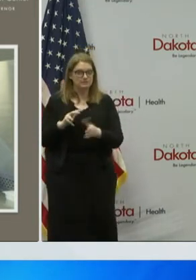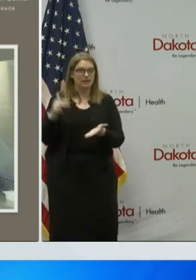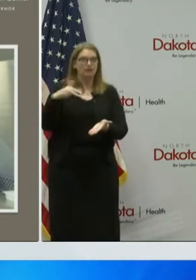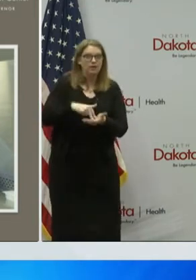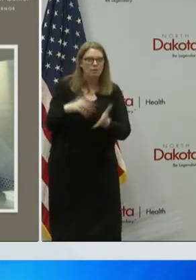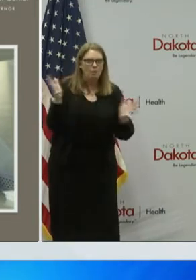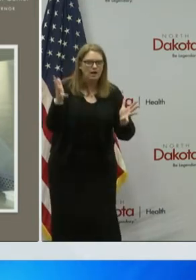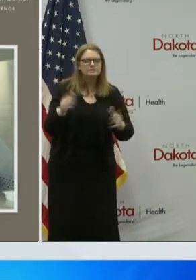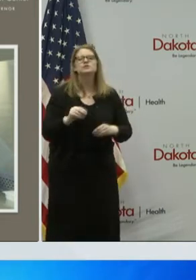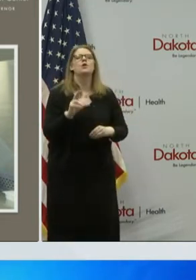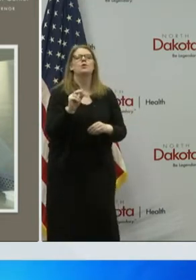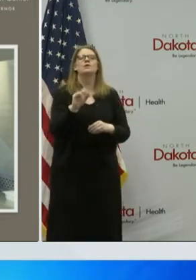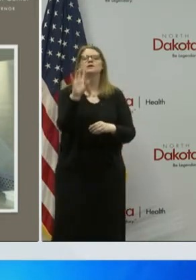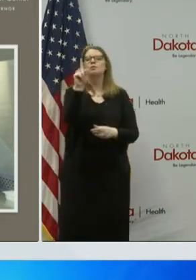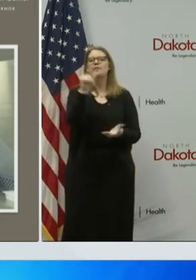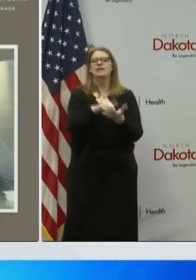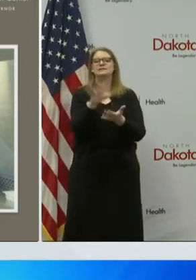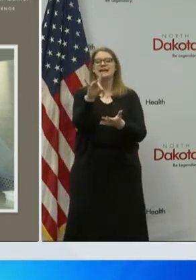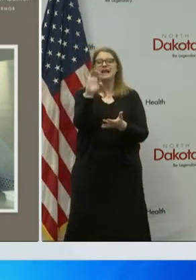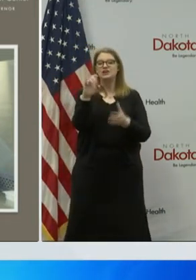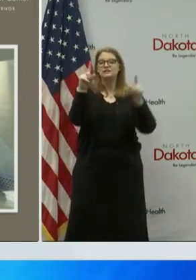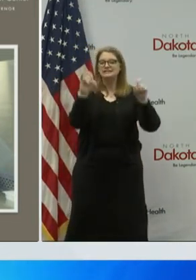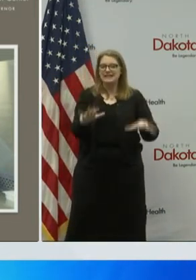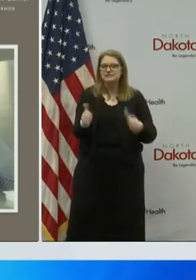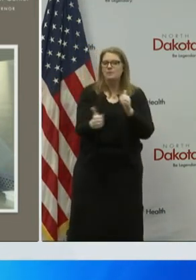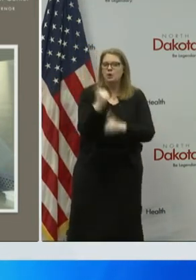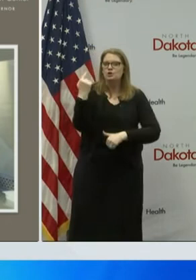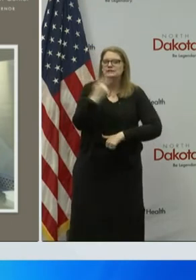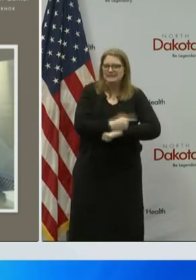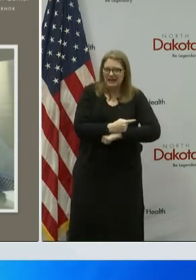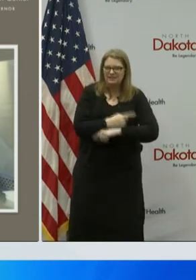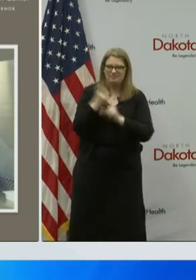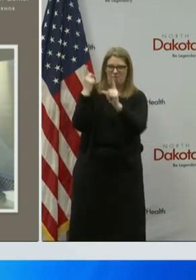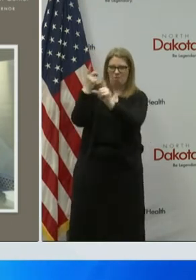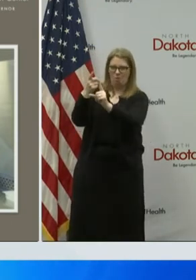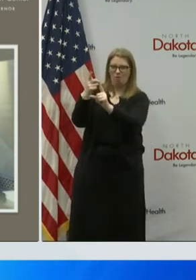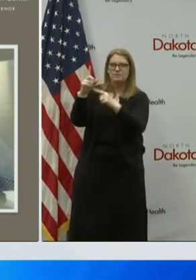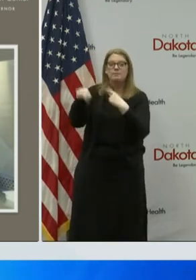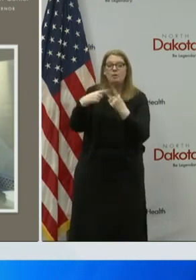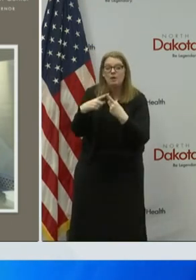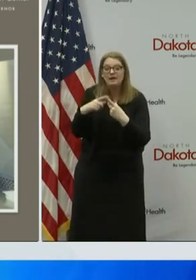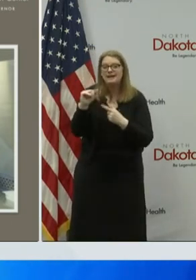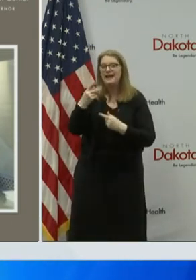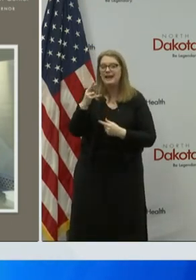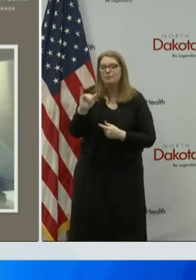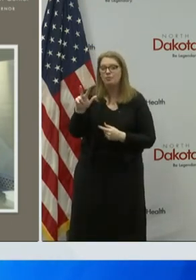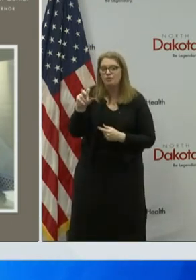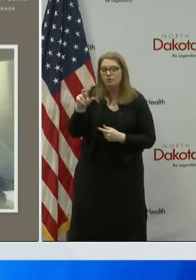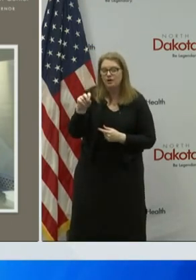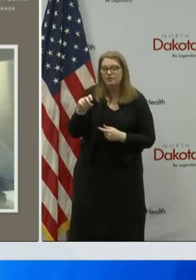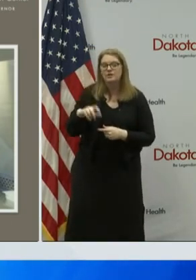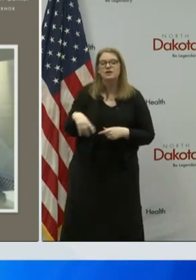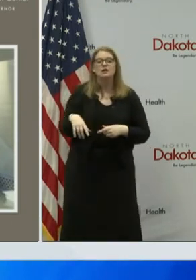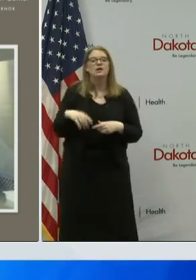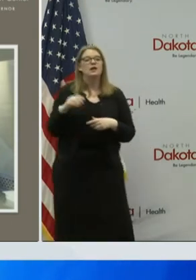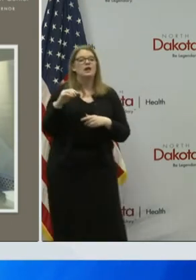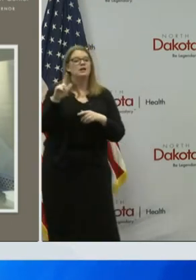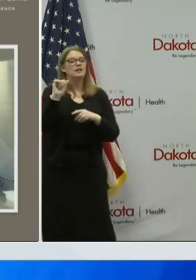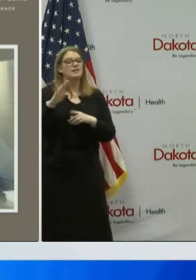SORRY, 1800 TESTS PER DAY, THE LAB DIRECTOR ABOUT JUMPED OUT OF HER SEAT. 1800 TESTS PER DAY. I WANT TO BE VERY CLEAR ON THAT,